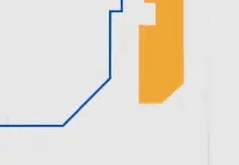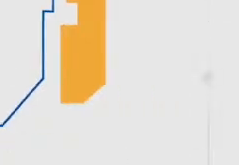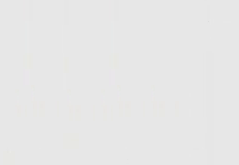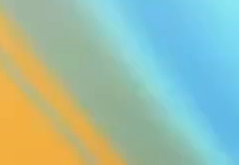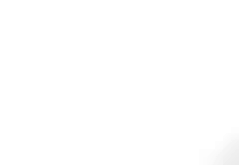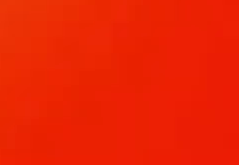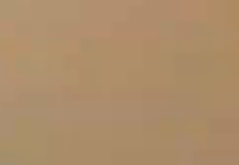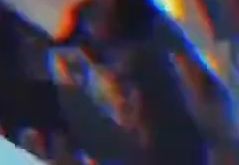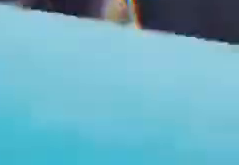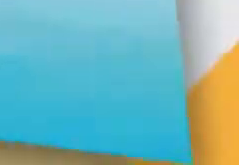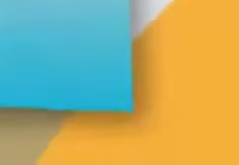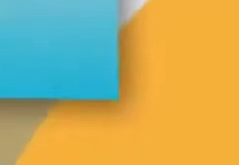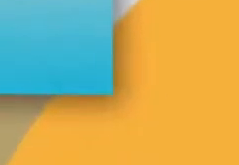Come on what do you think